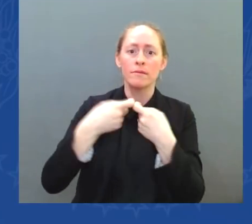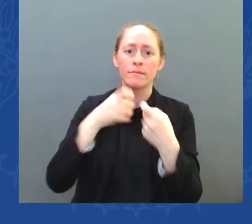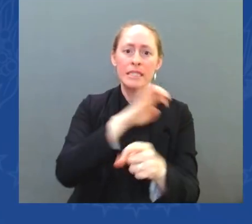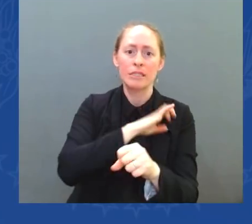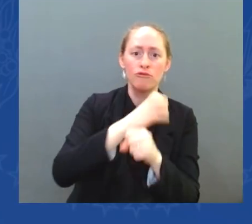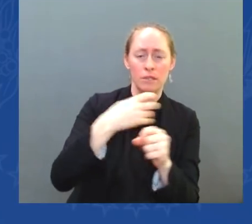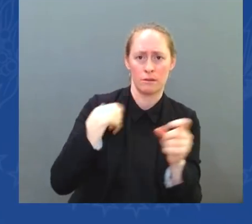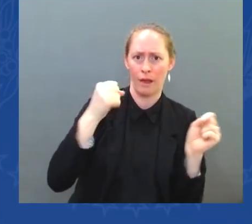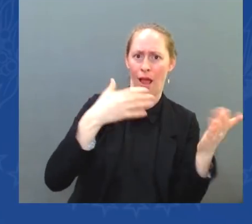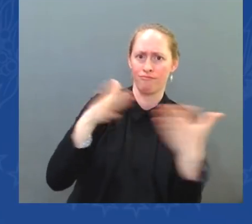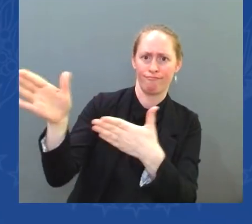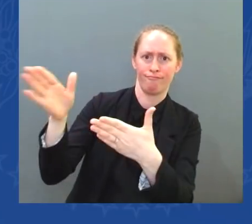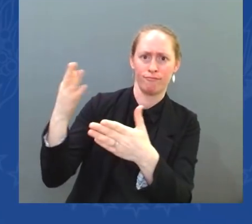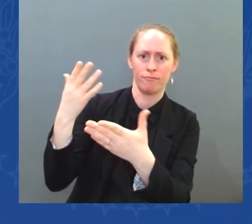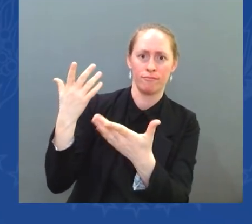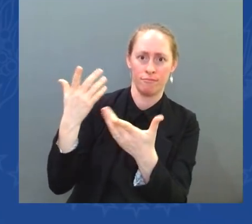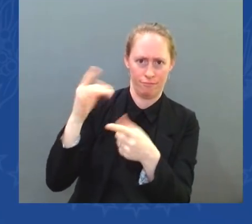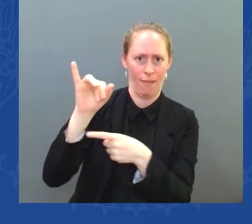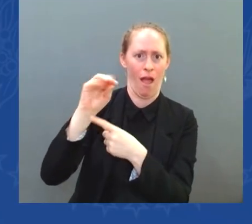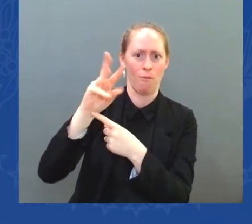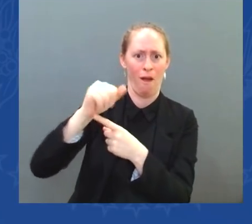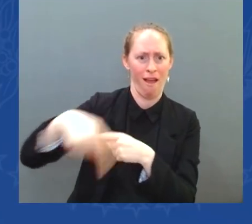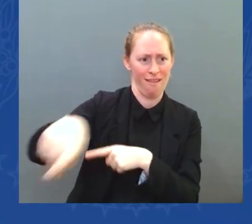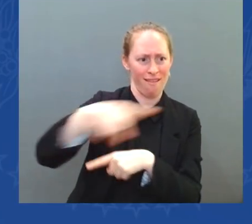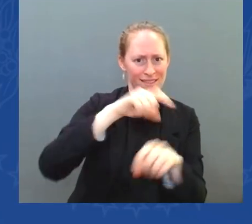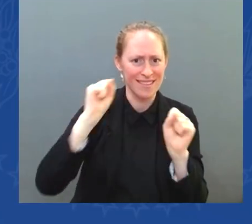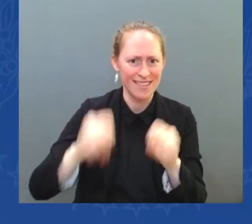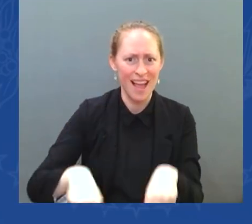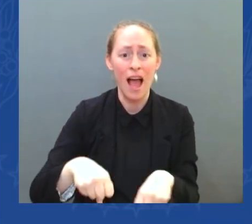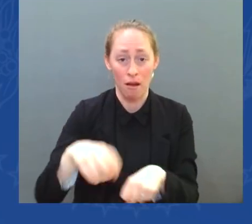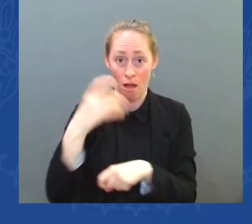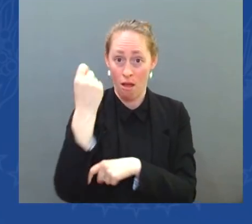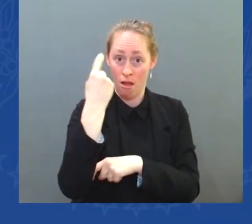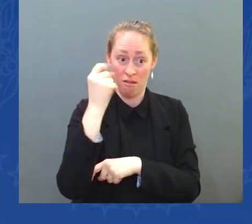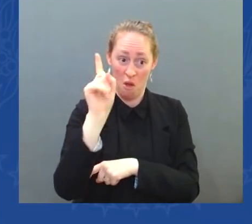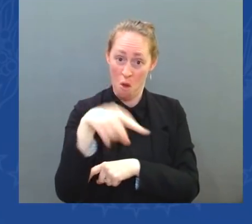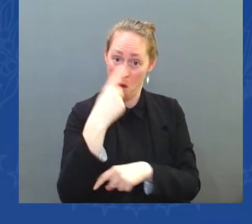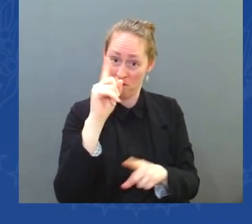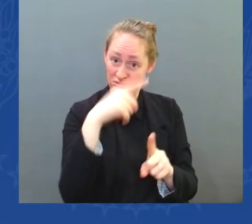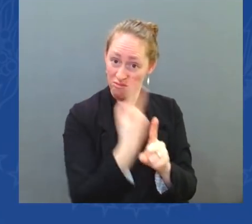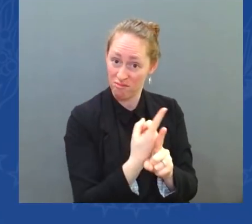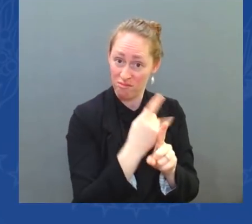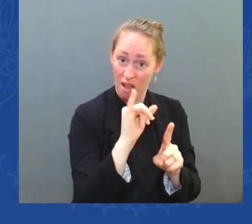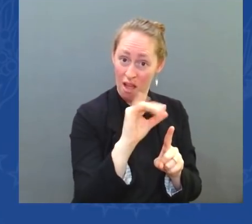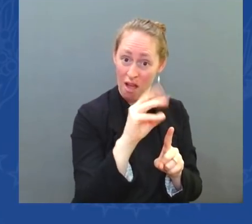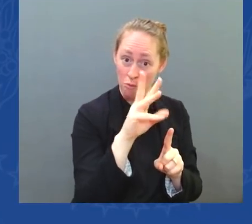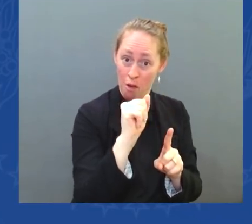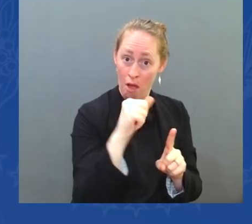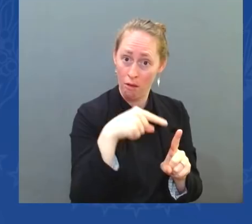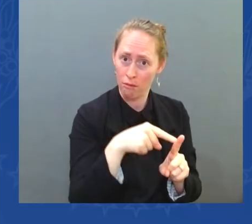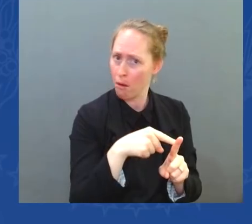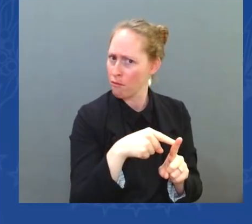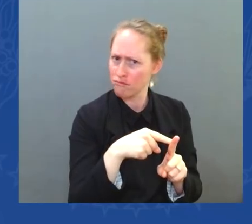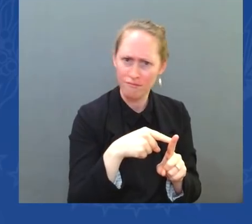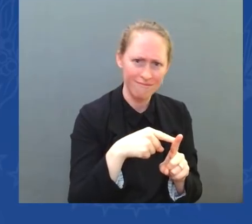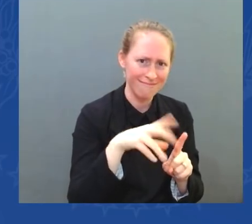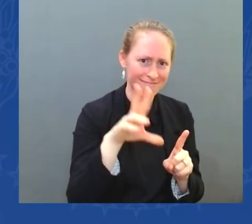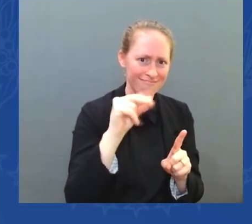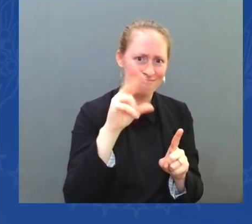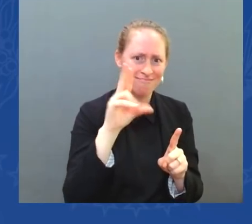but also lessens our nation's reliance on fossil fuels and brings down prices for Iowa families.